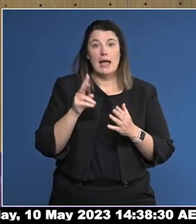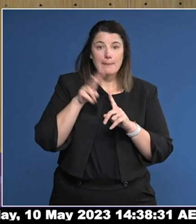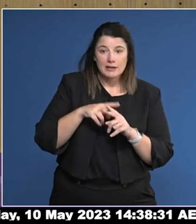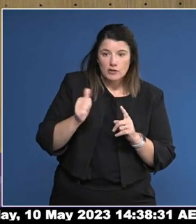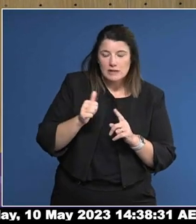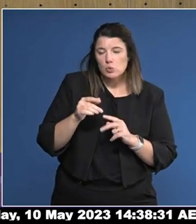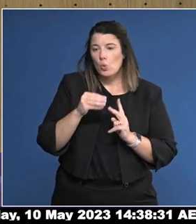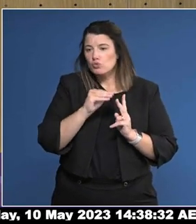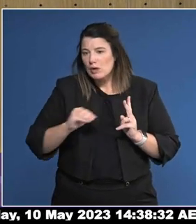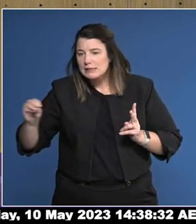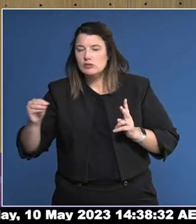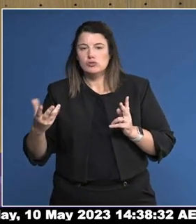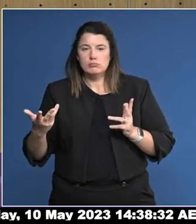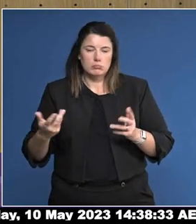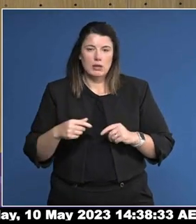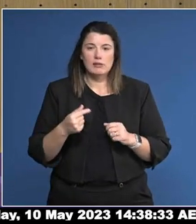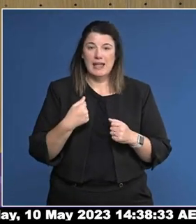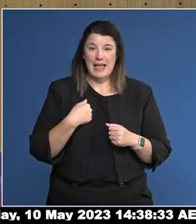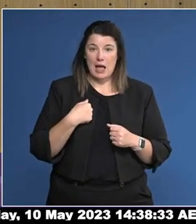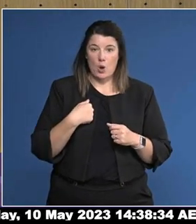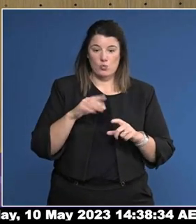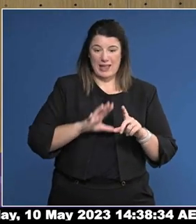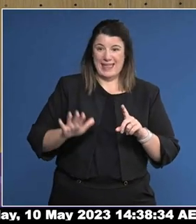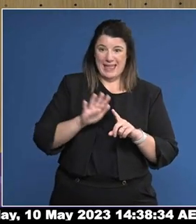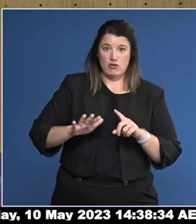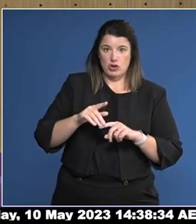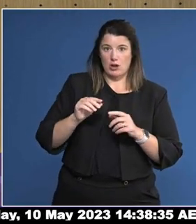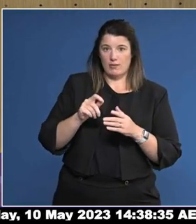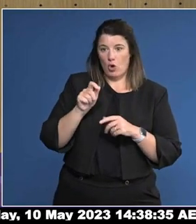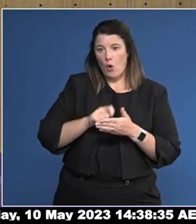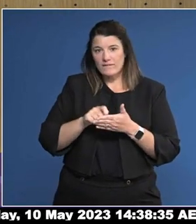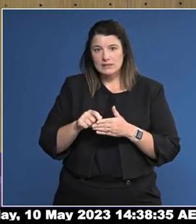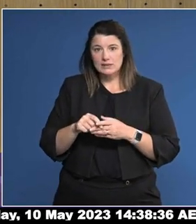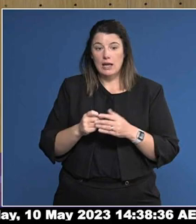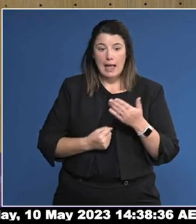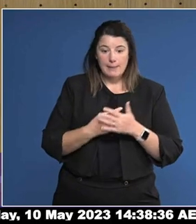And our regional offices, as transition was occurring on a regional basis, their role was